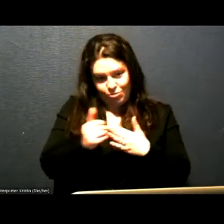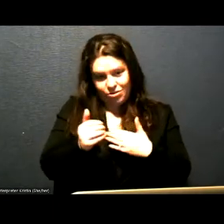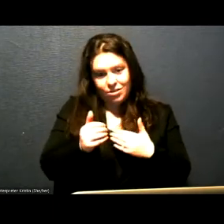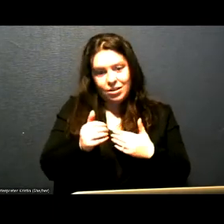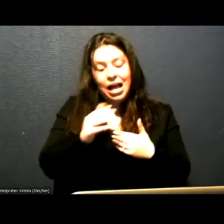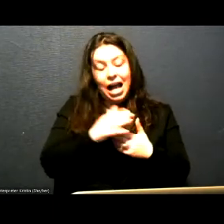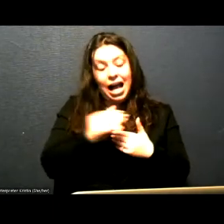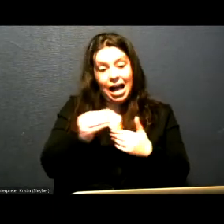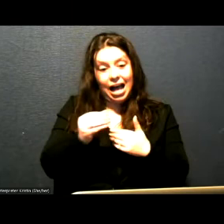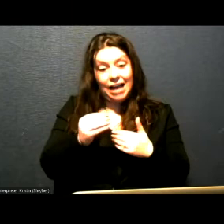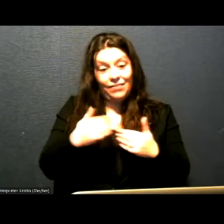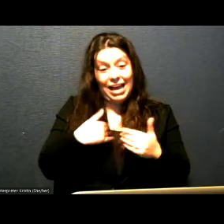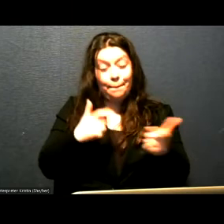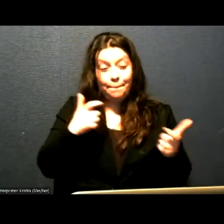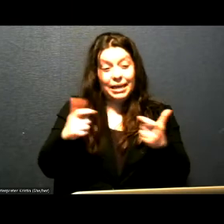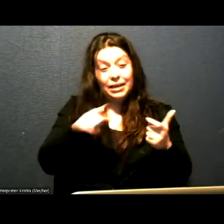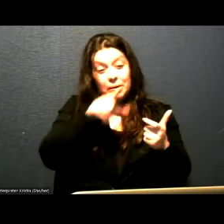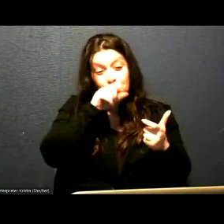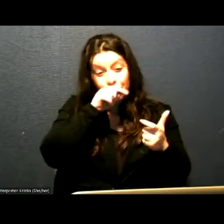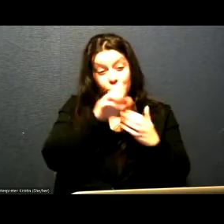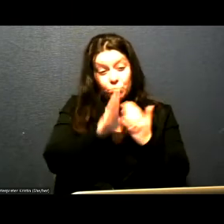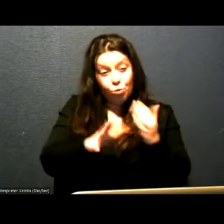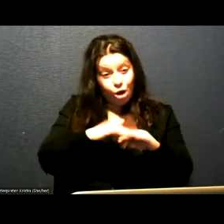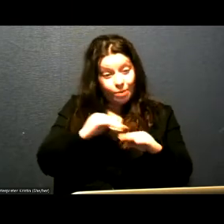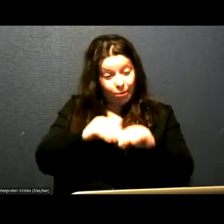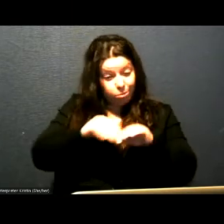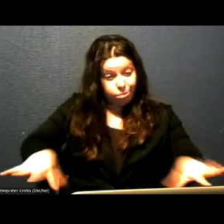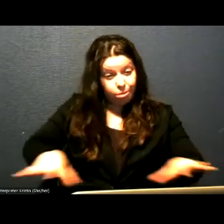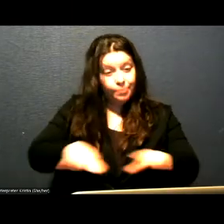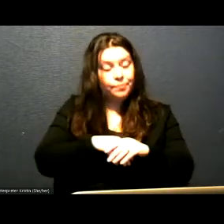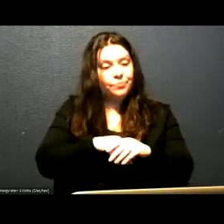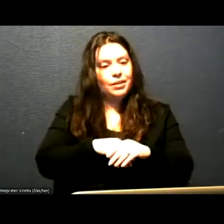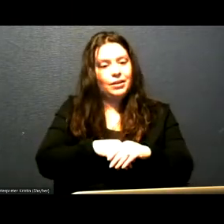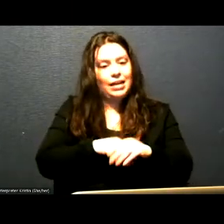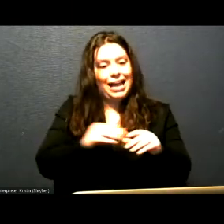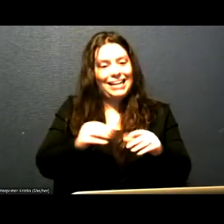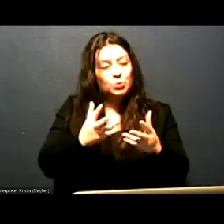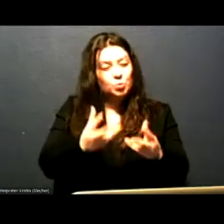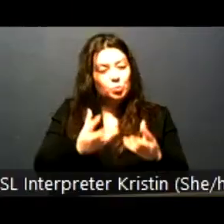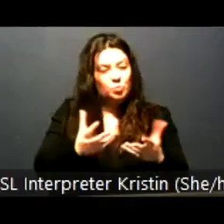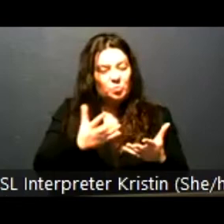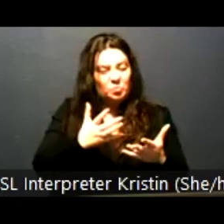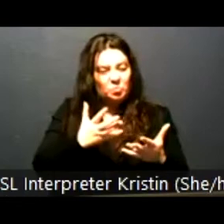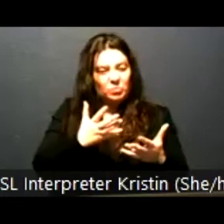really large birds like pelicans and loons and it's warm and kind of gross and smells like fish,